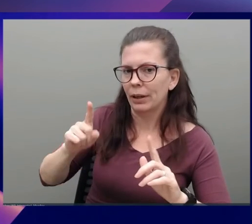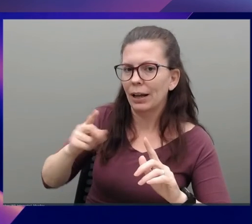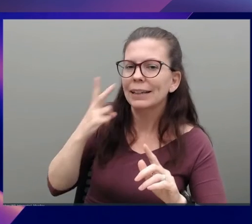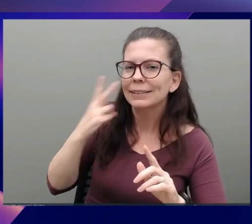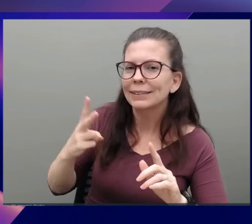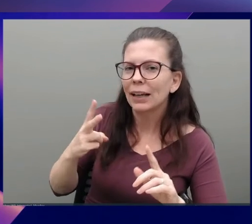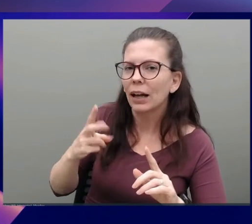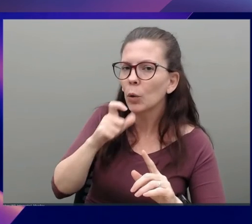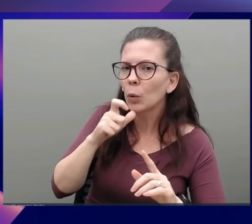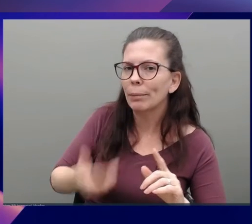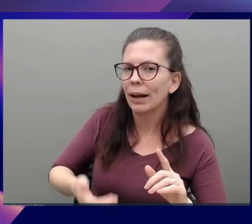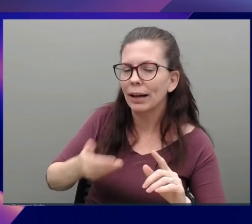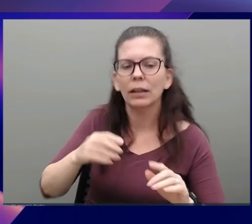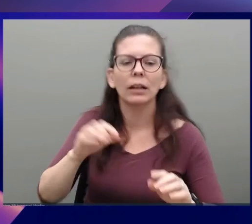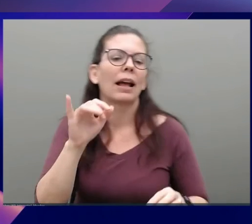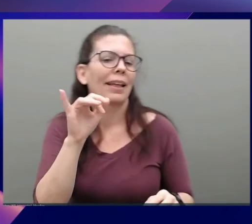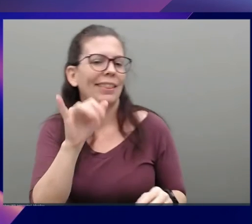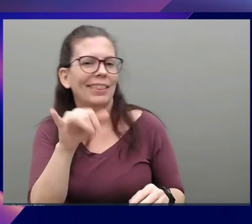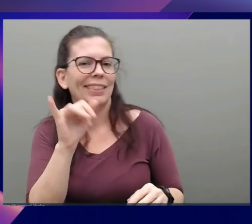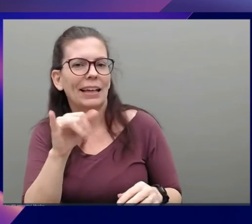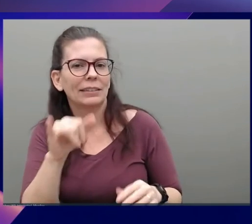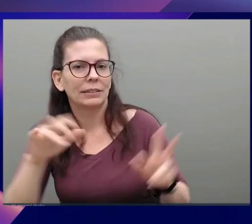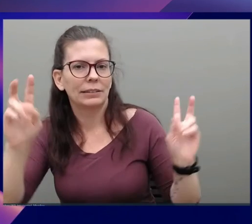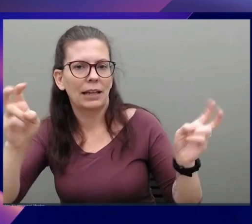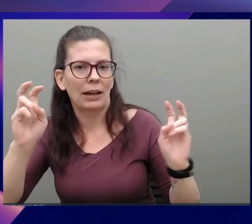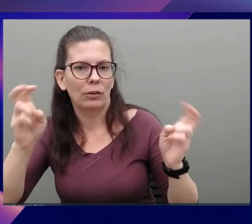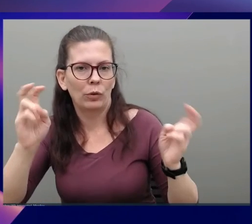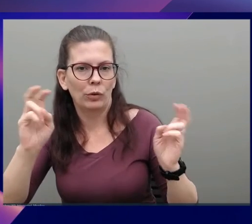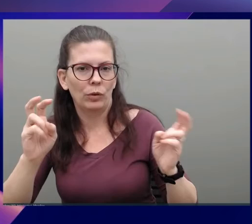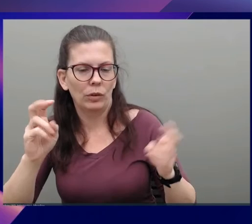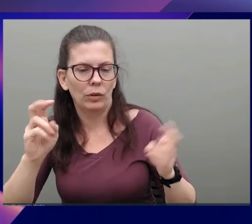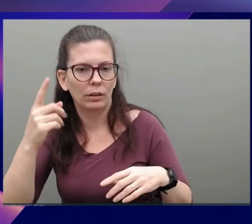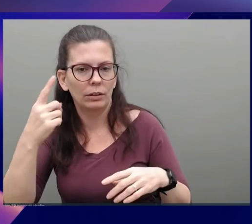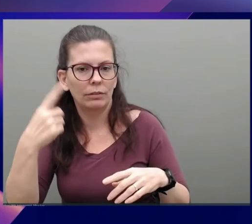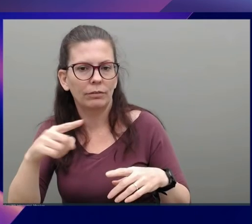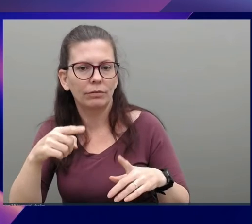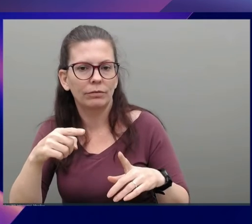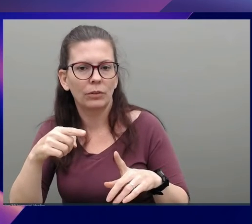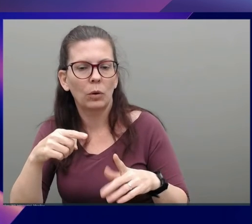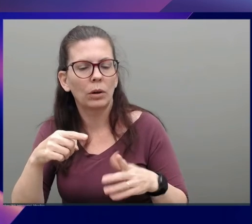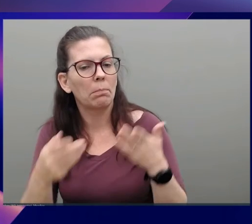actually, that's the title of the command, but maybe you're right.